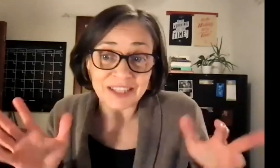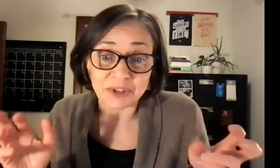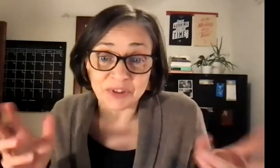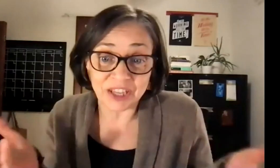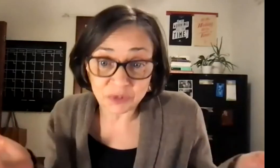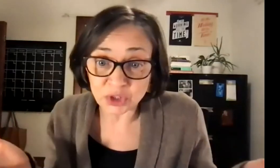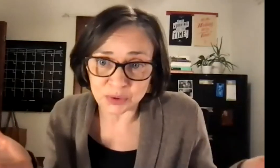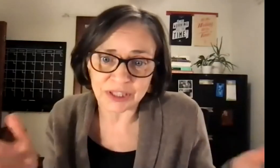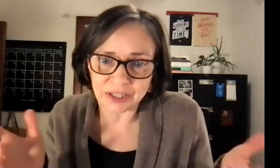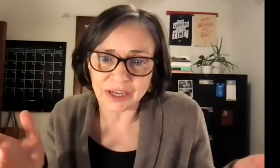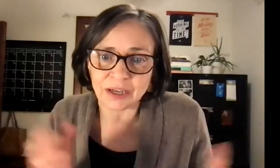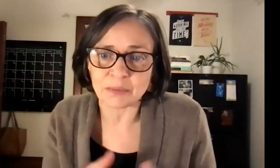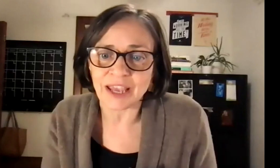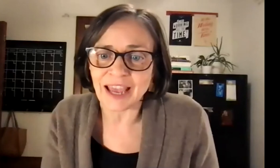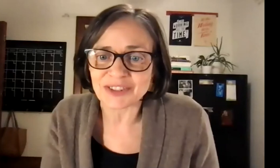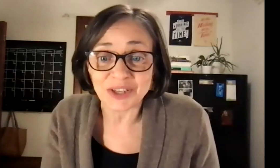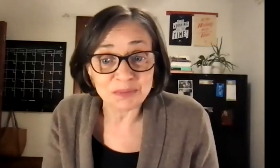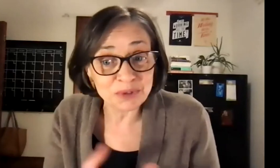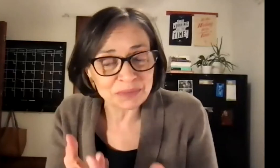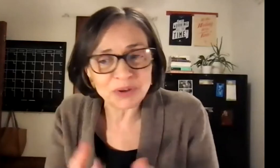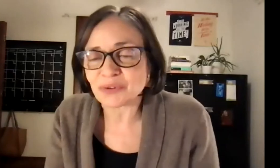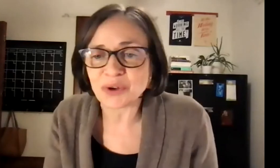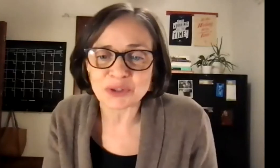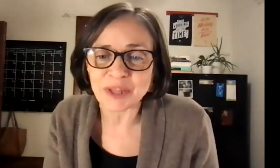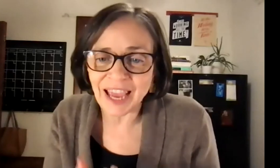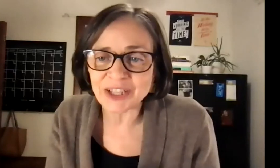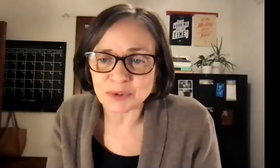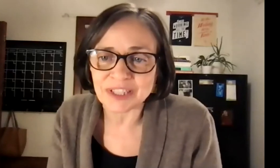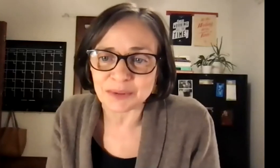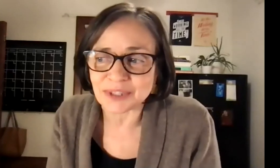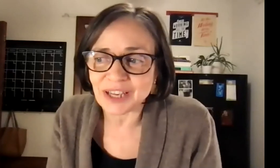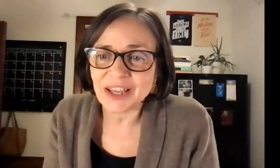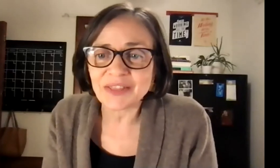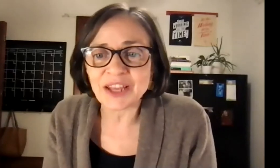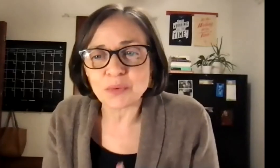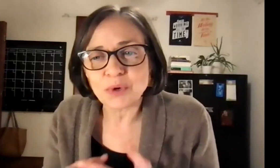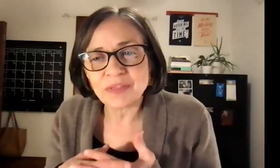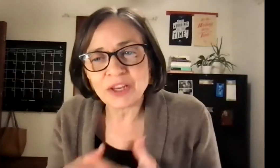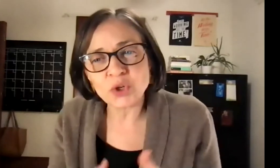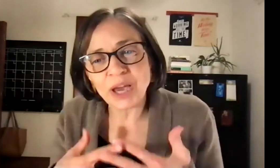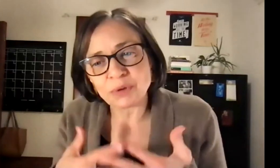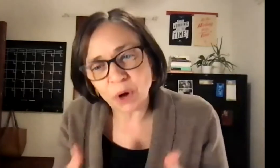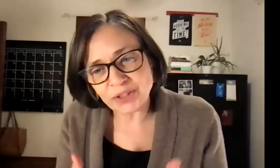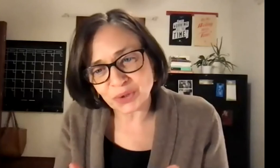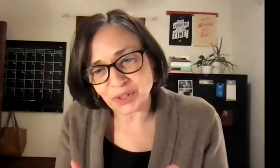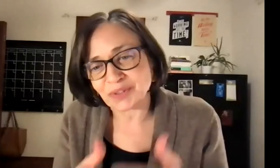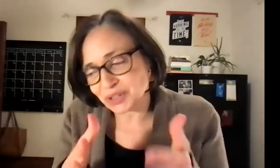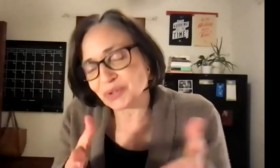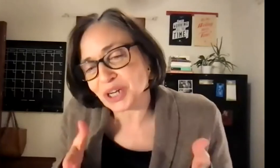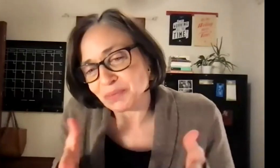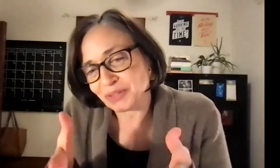discussion Haters steadily flooding We'll protest until they sentence